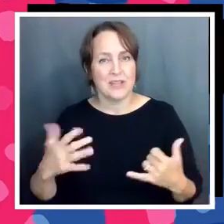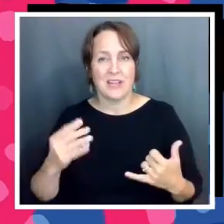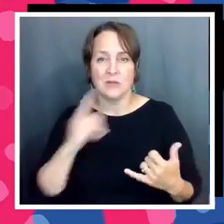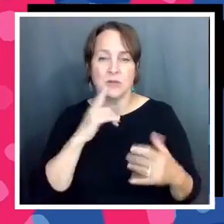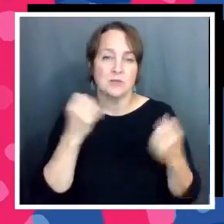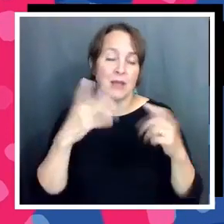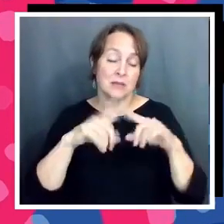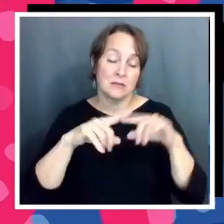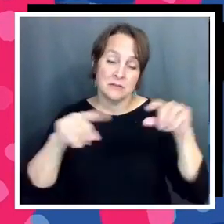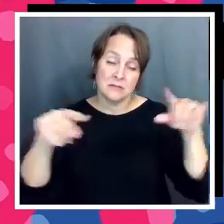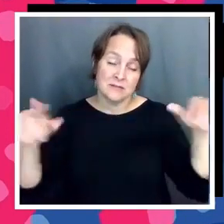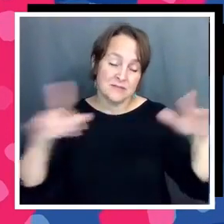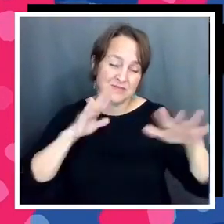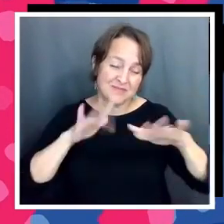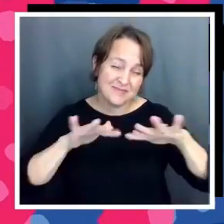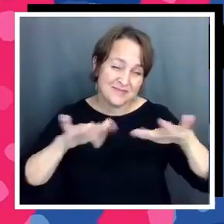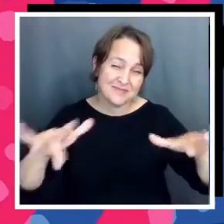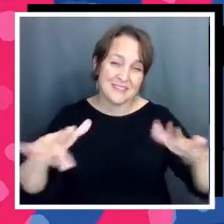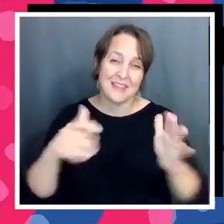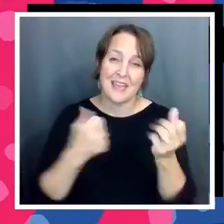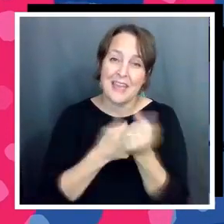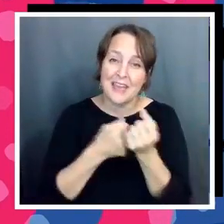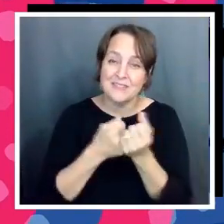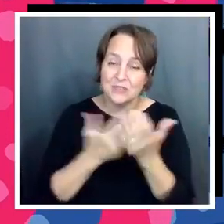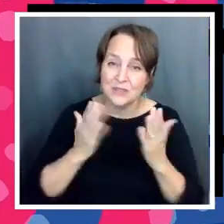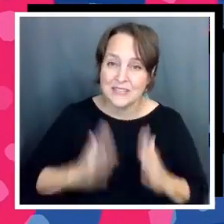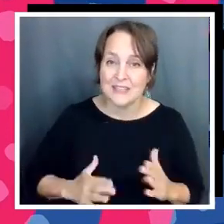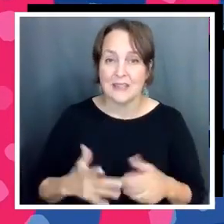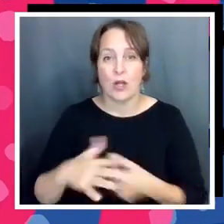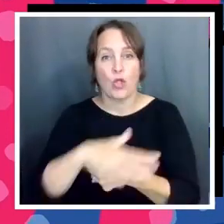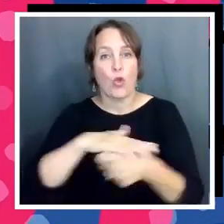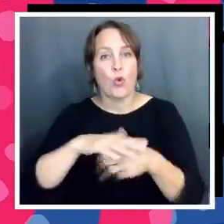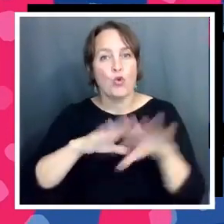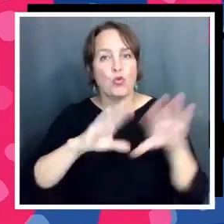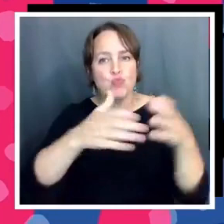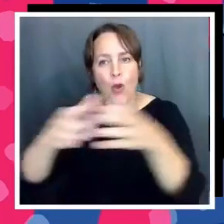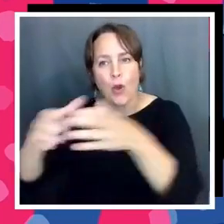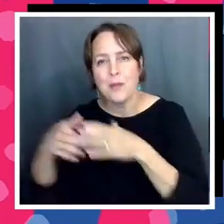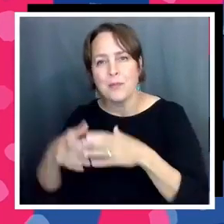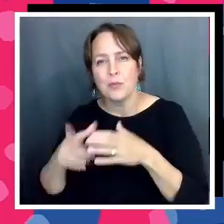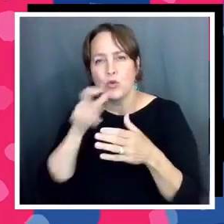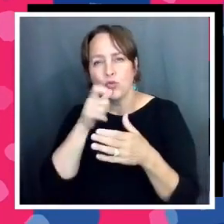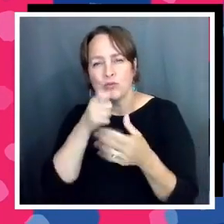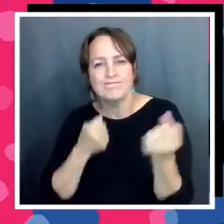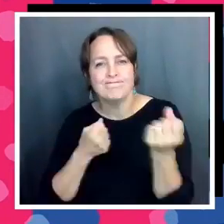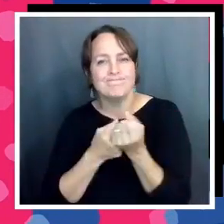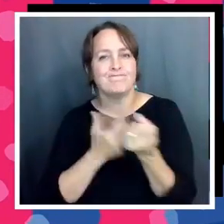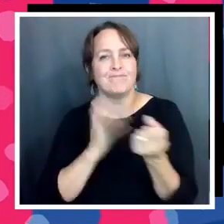CHANGE, MOMS RISING, CHILDREN'S DEFENSE FUND AND THE NATIONAL WOMEN'S LAW CENTER WHO ARE